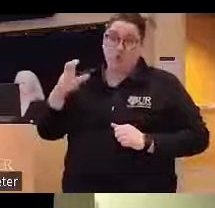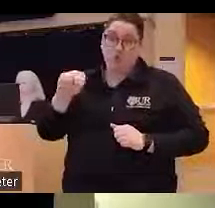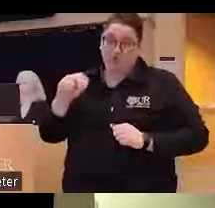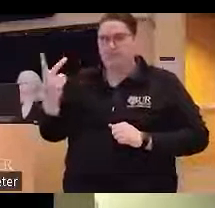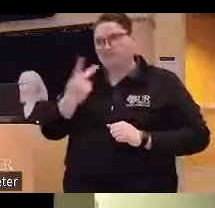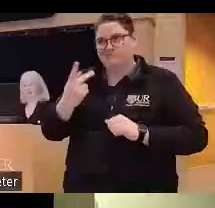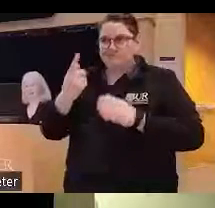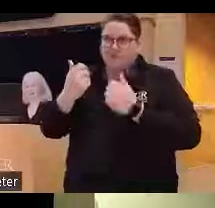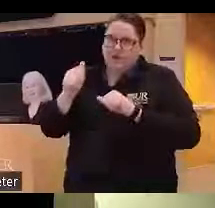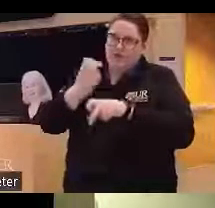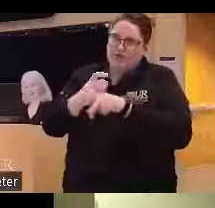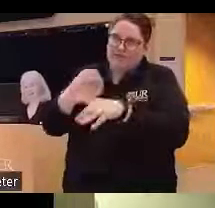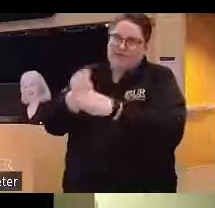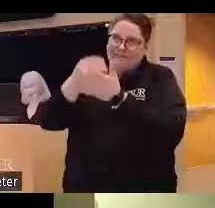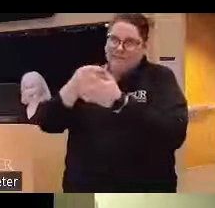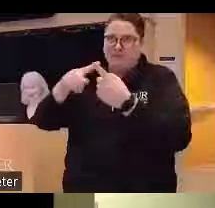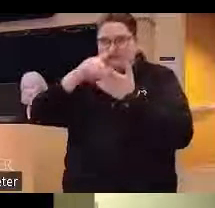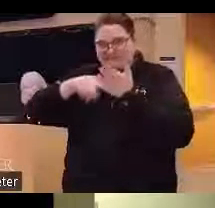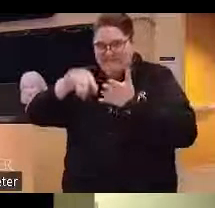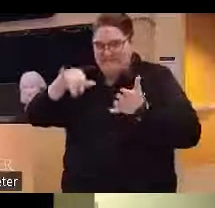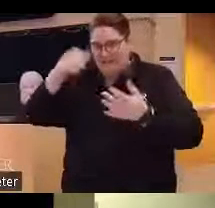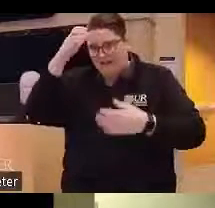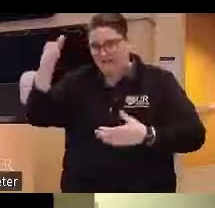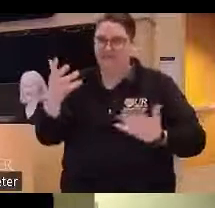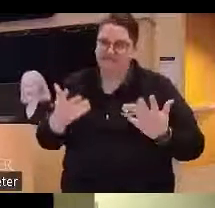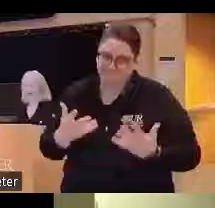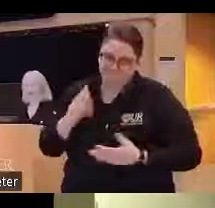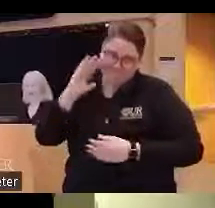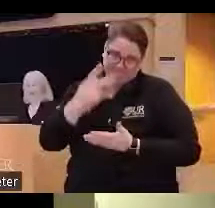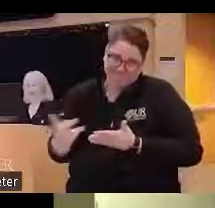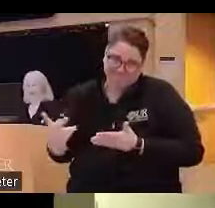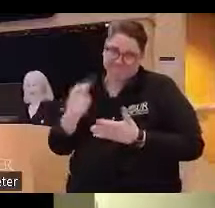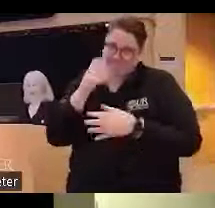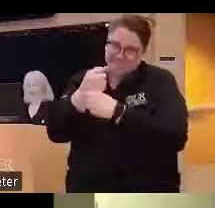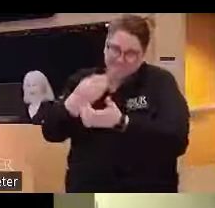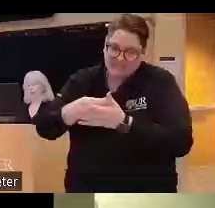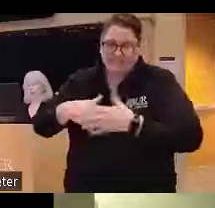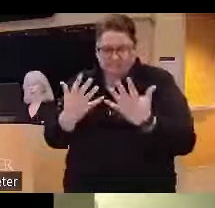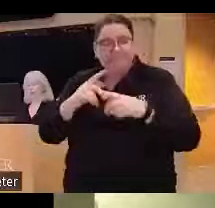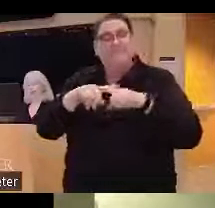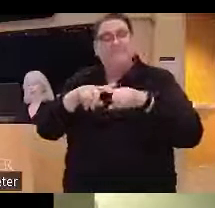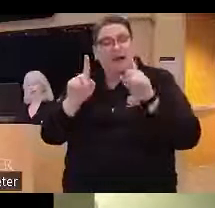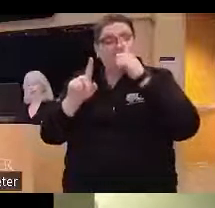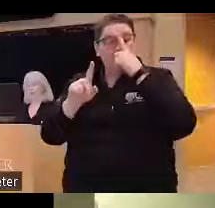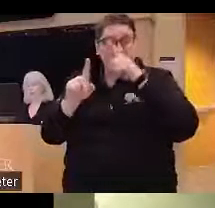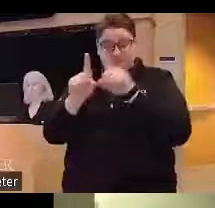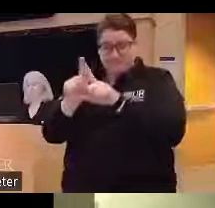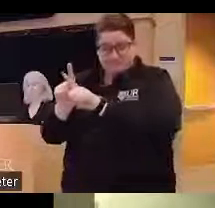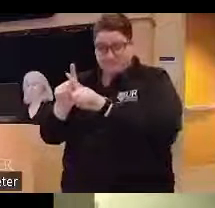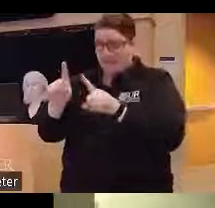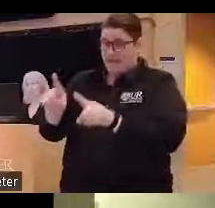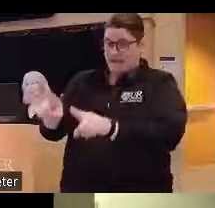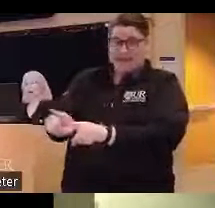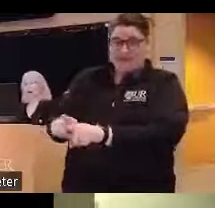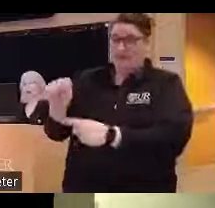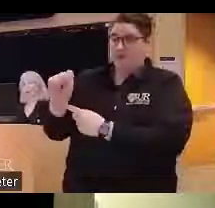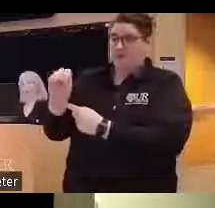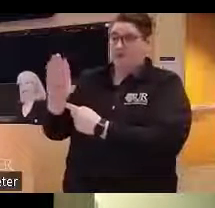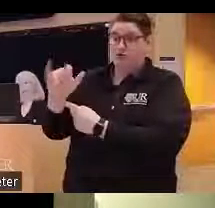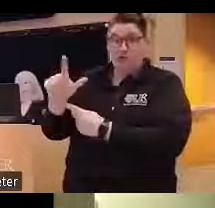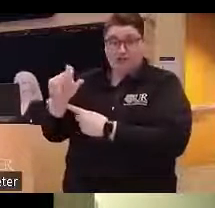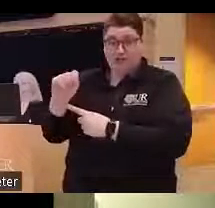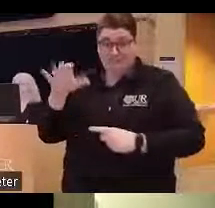pursue this idea um which was not successful um but also as a social species um we have to accept